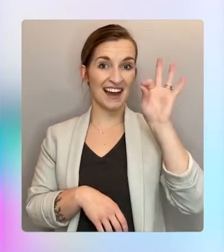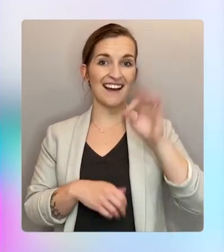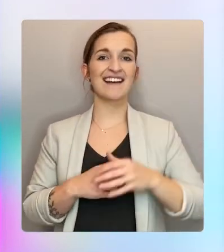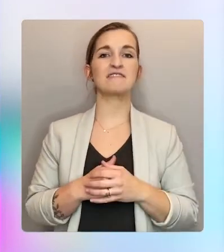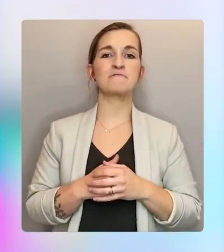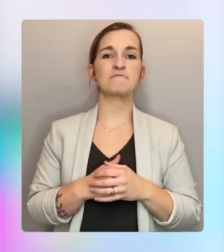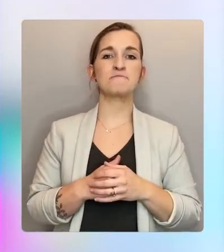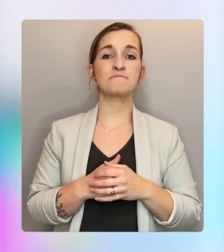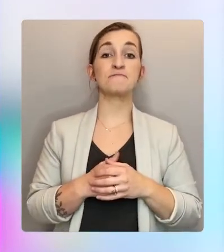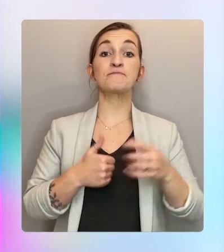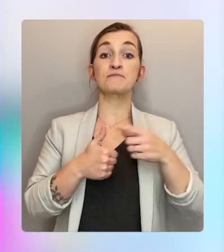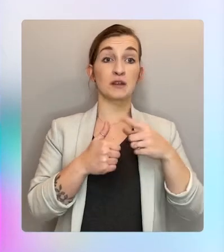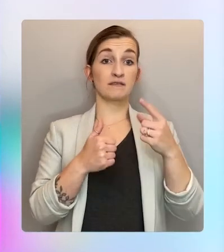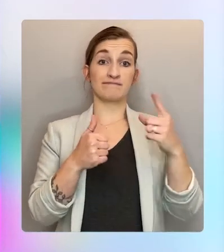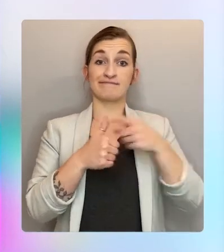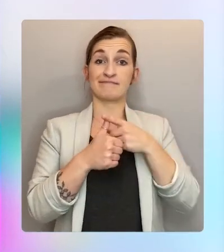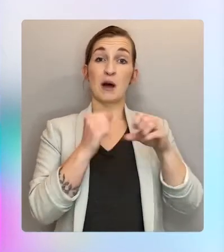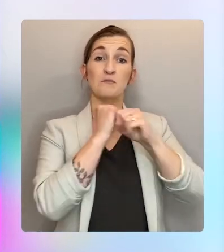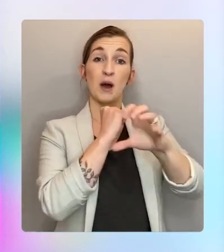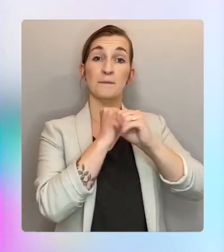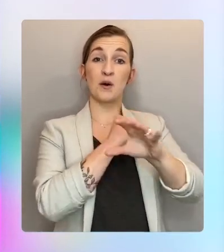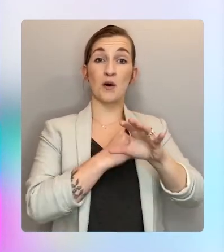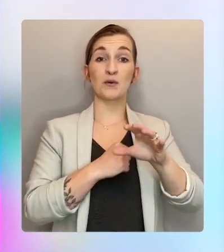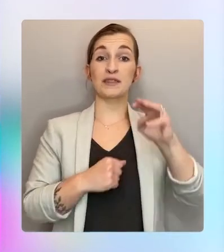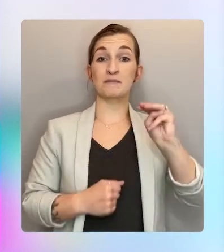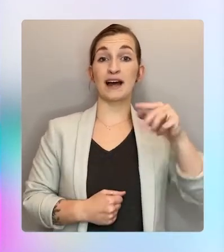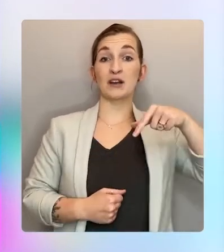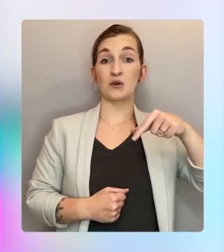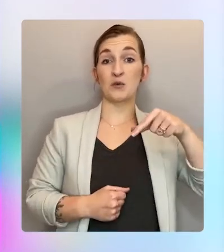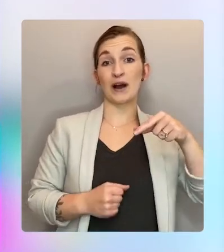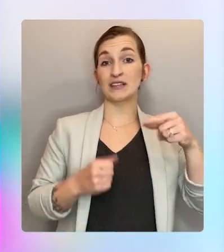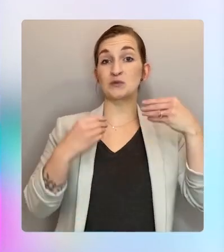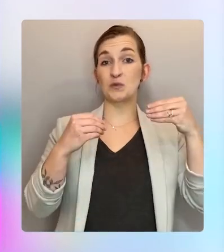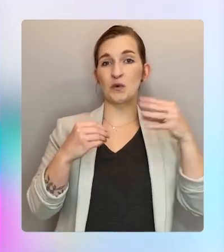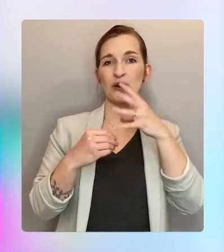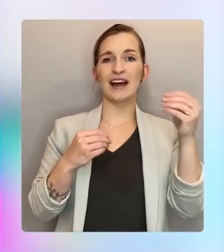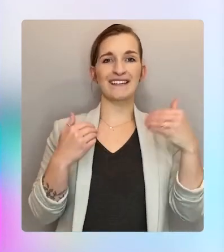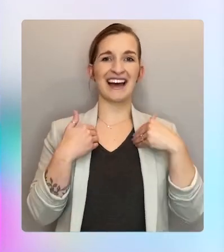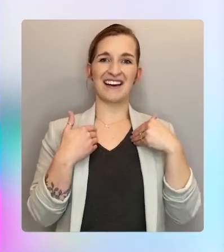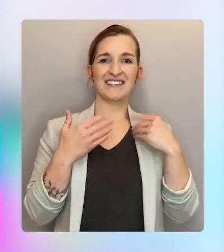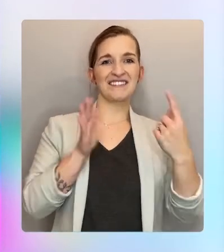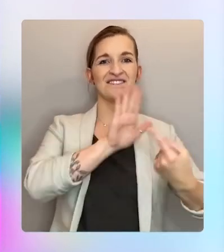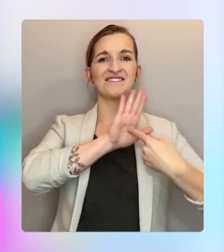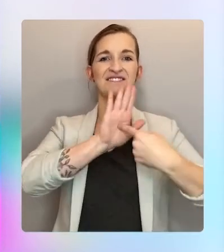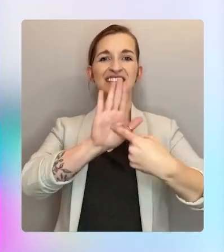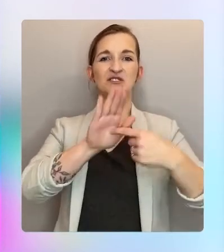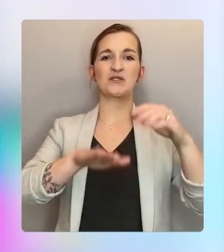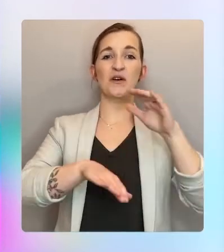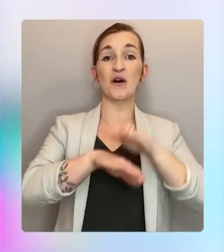in the Meta Quest Store and have it featured on the app pages. This is great because users can see it